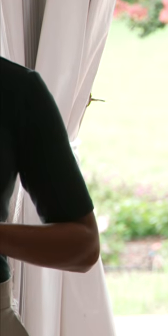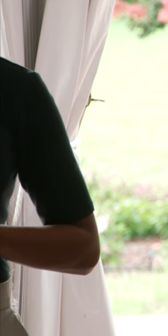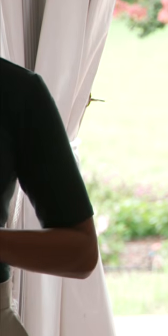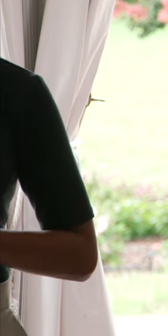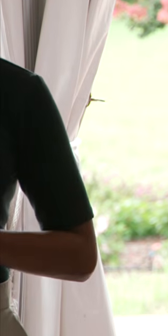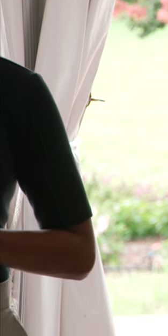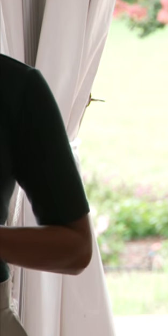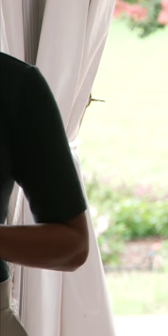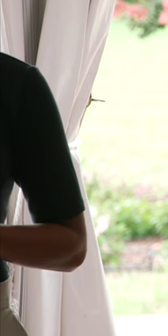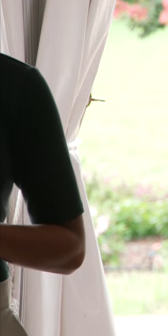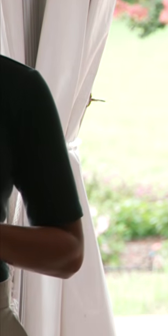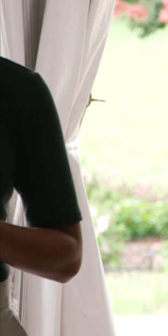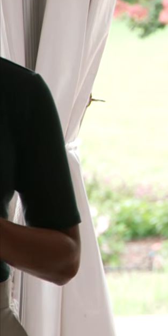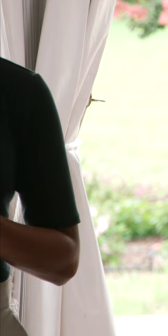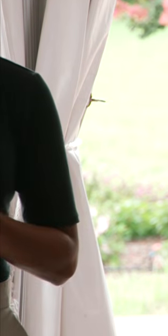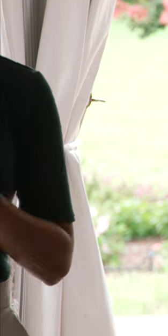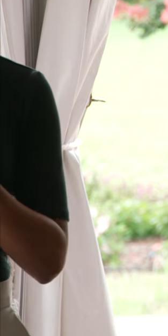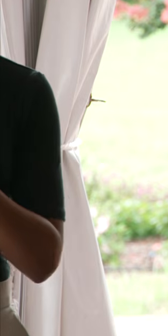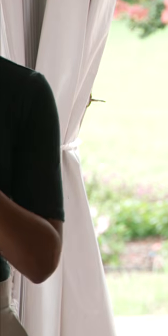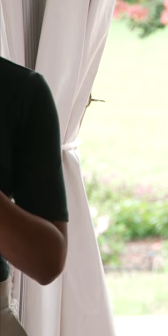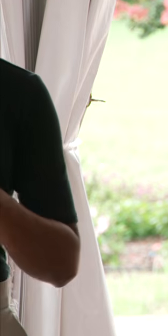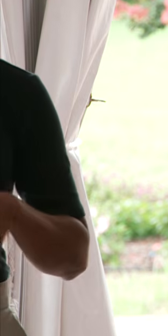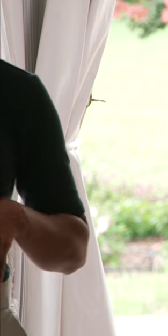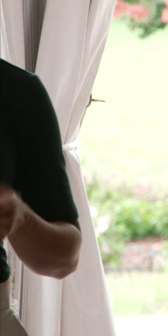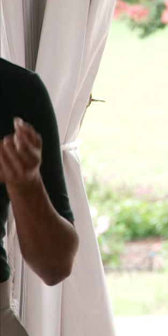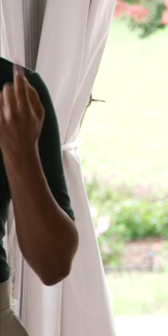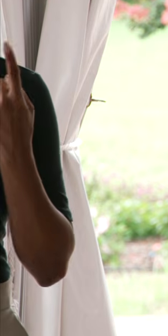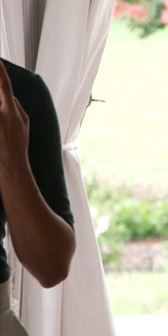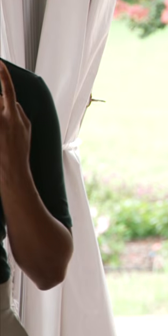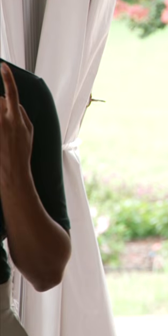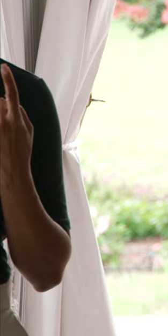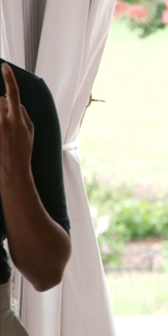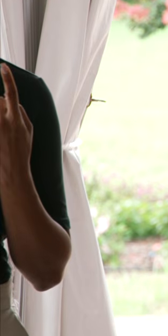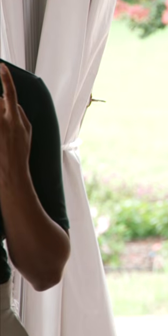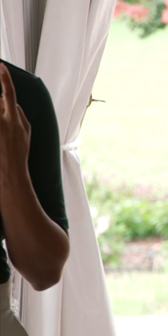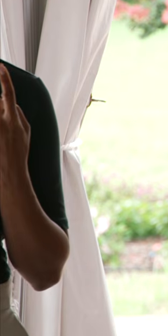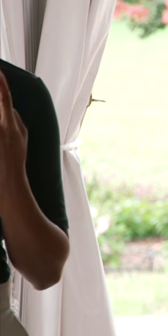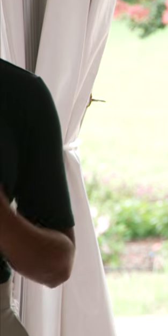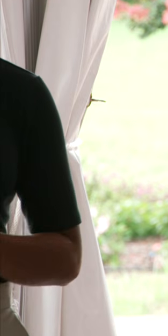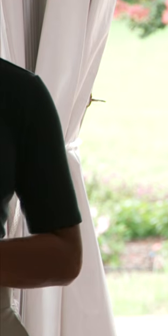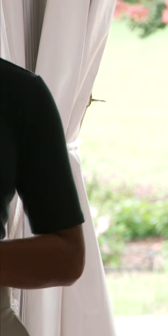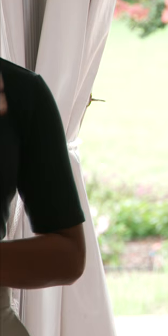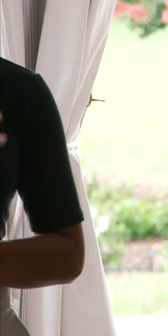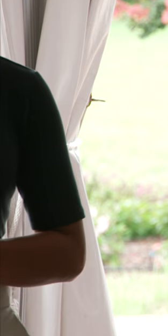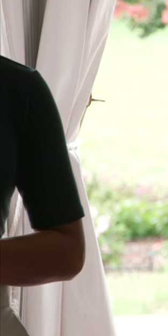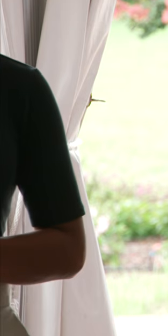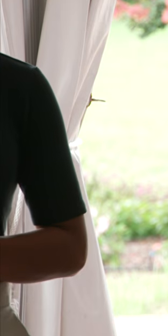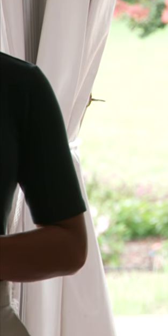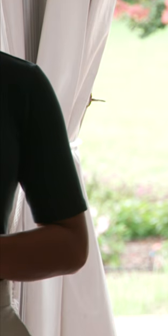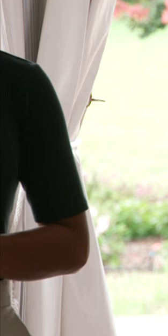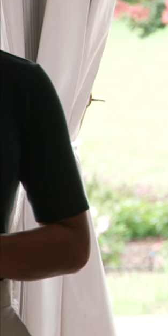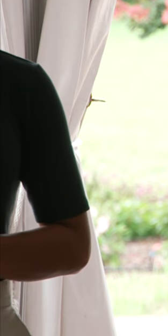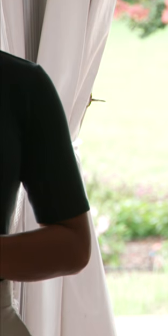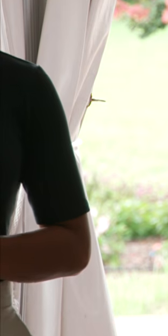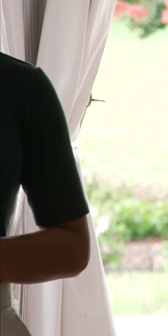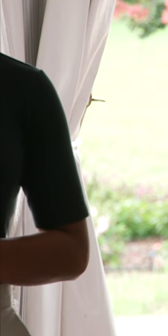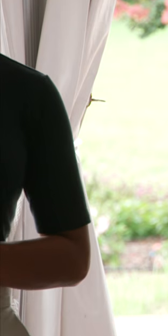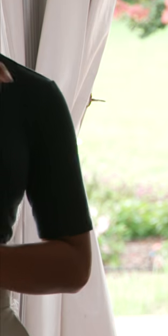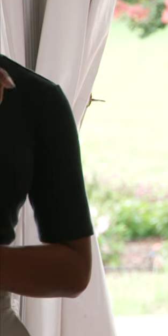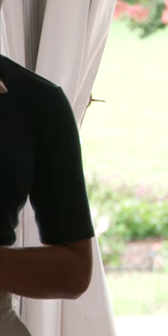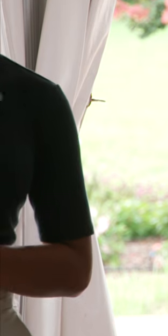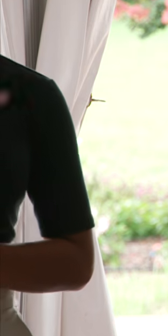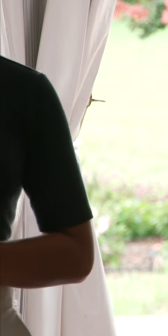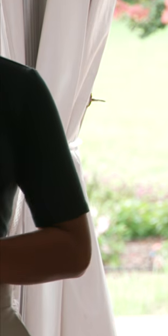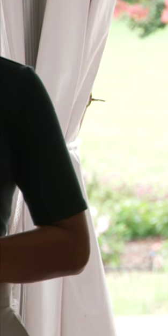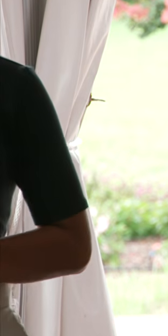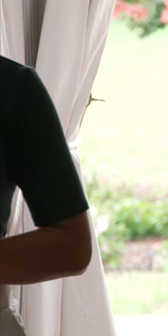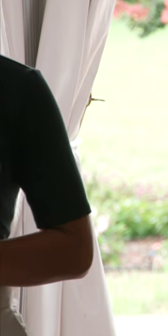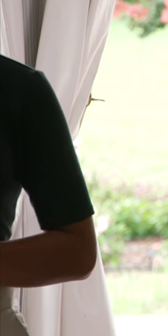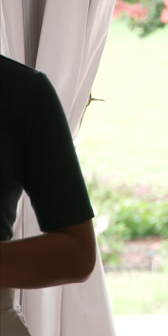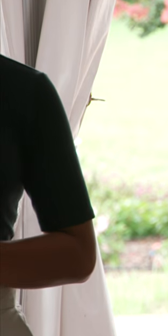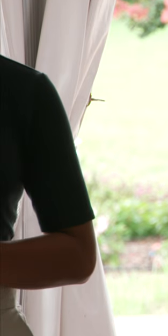When Peter Buxtun, the whistleblower, told the story to Jean Heller, an investigative reporter